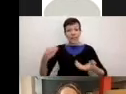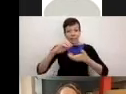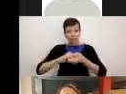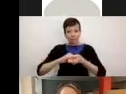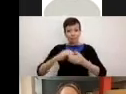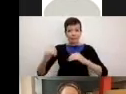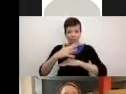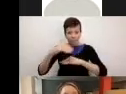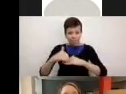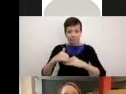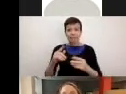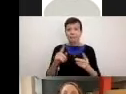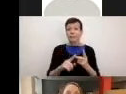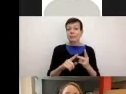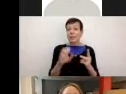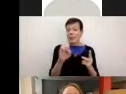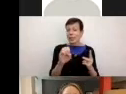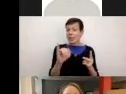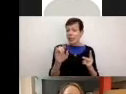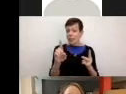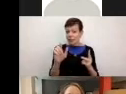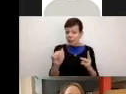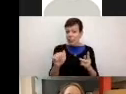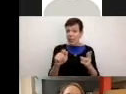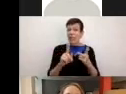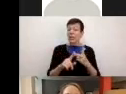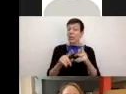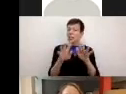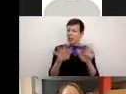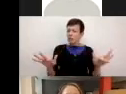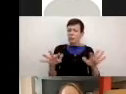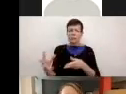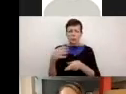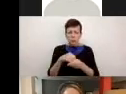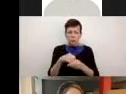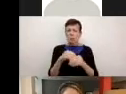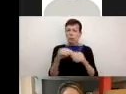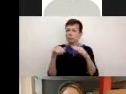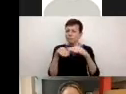and accessibility are core values for Calgary Arts Development, and are inextricable from